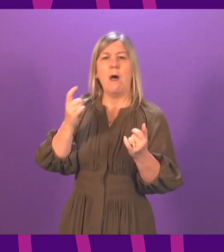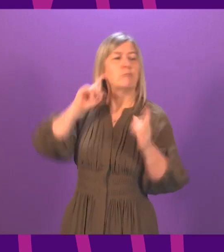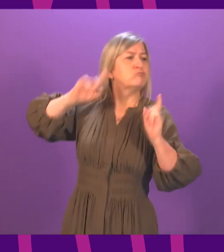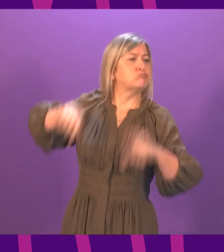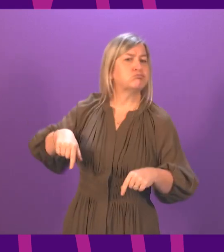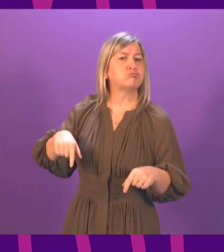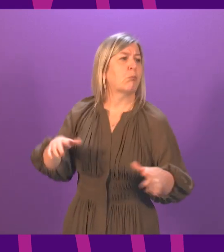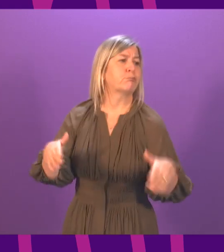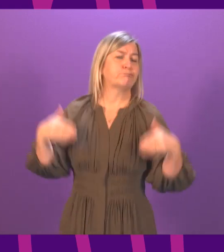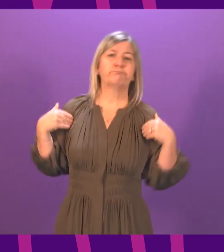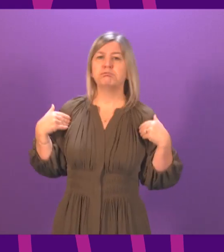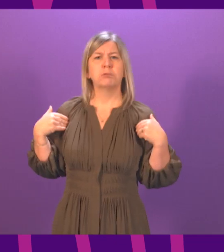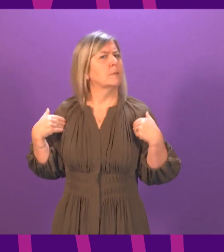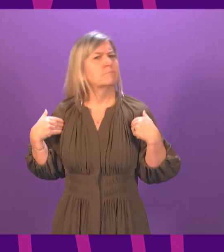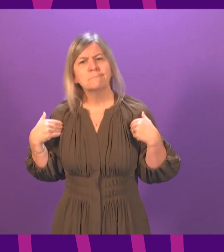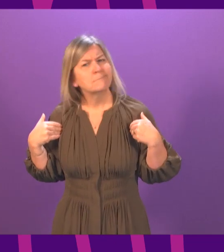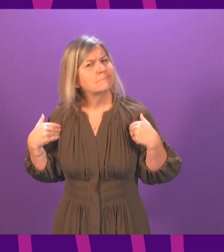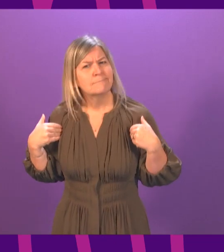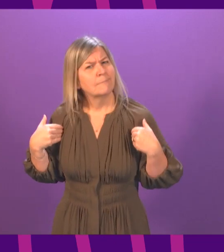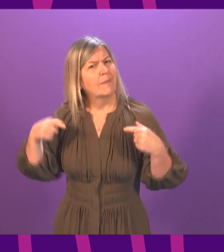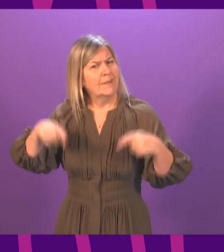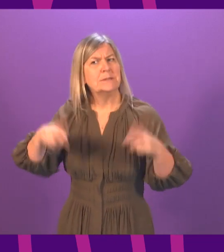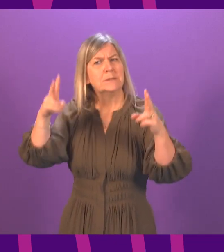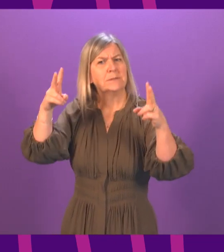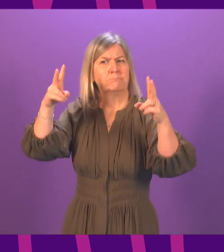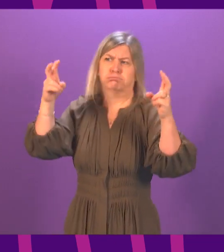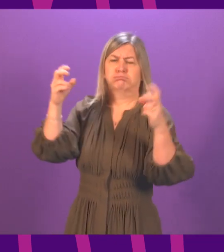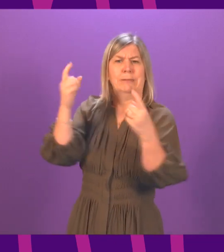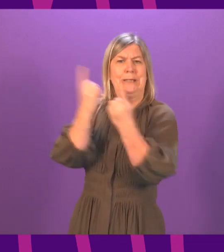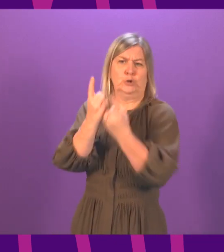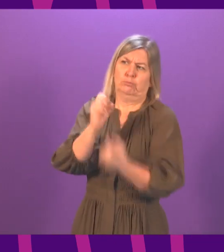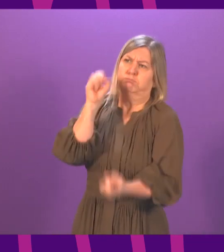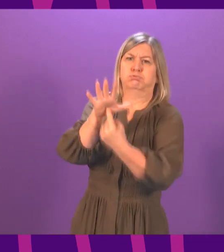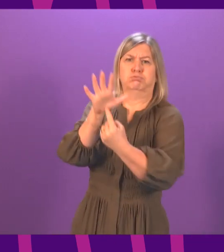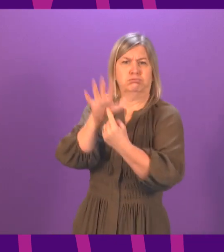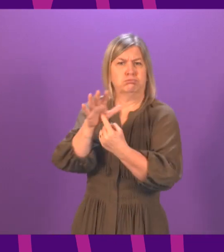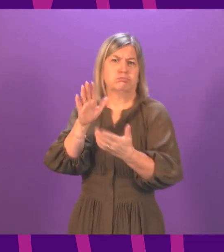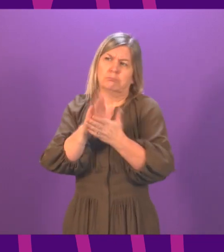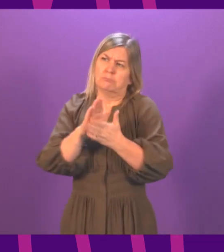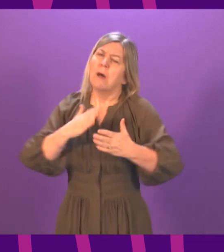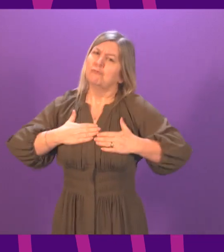We are talking about a really important issue. I am a lifelong feminist, and I understand the